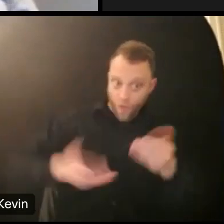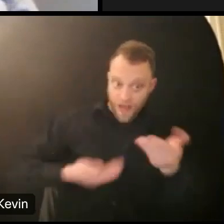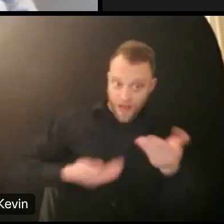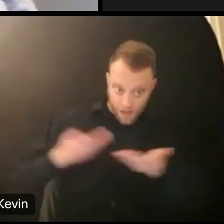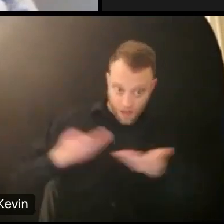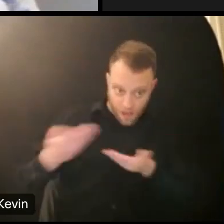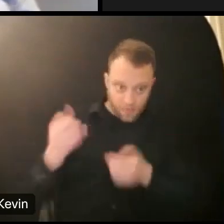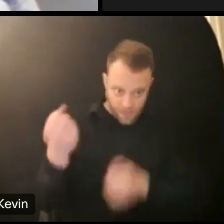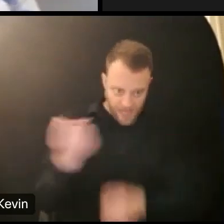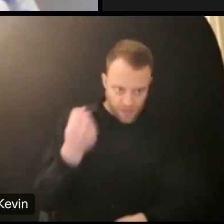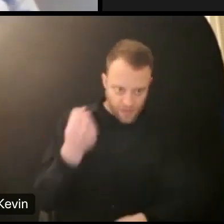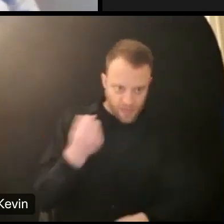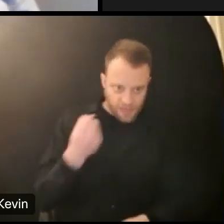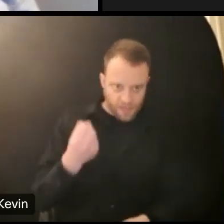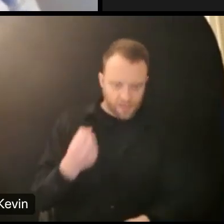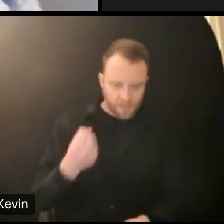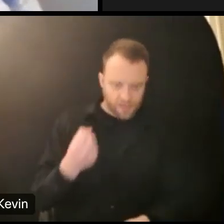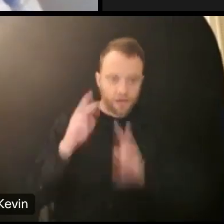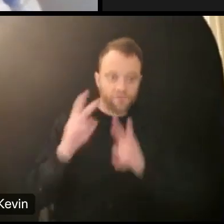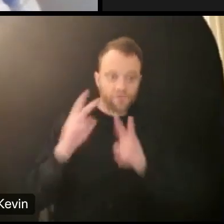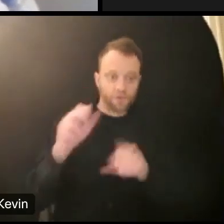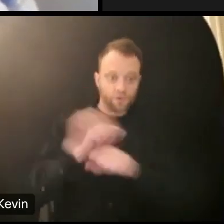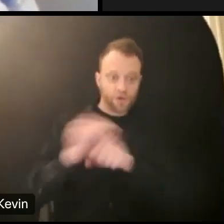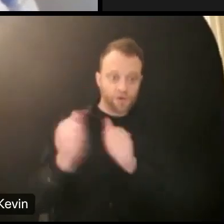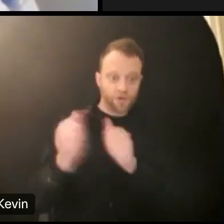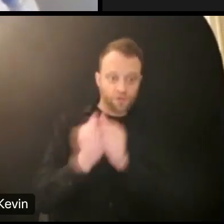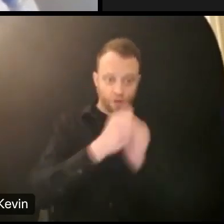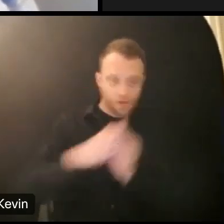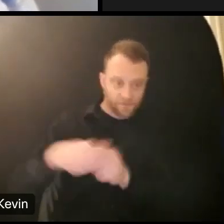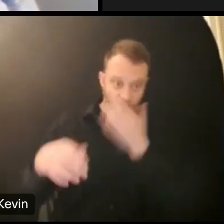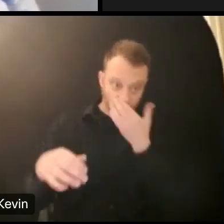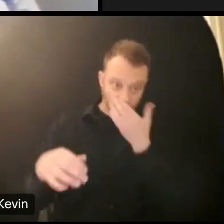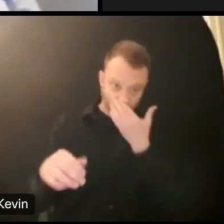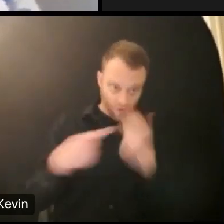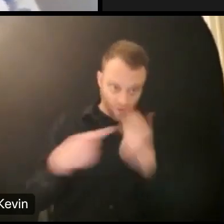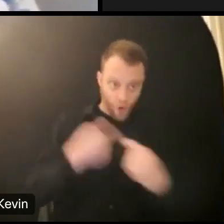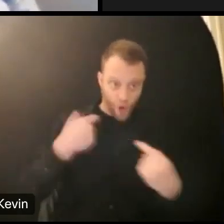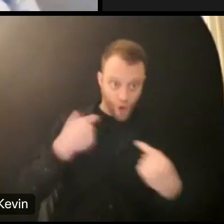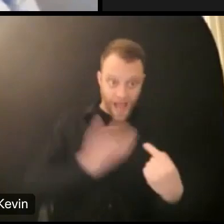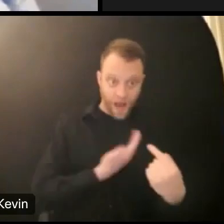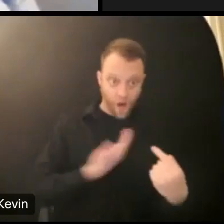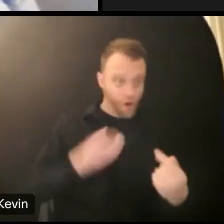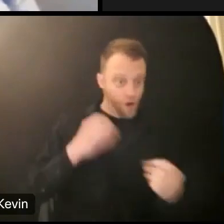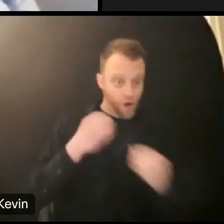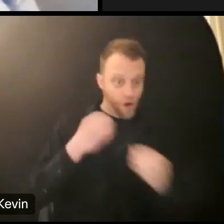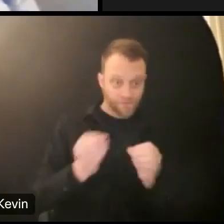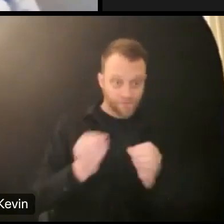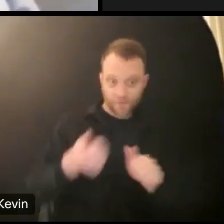(Williams) Do not hesitate to call the office for anything. (Boese) No, we're not shy. (Fast) No,